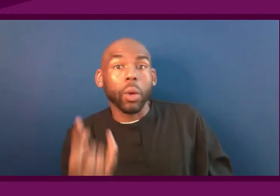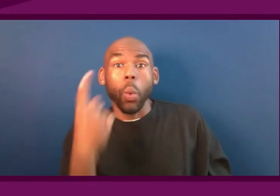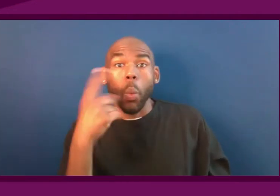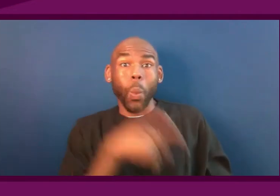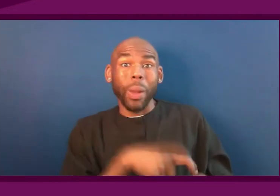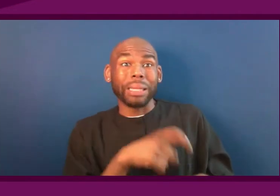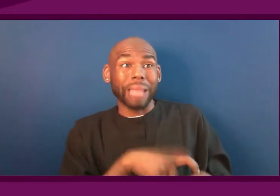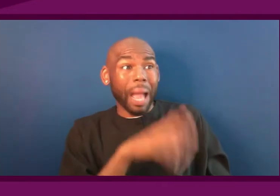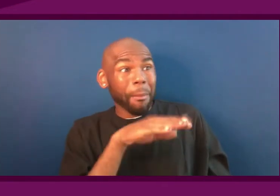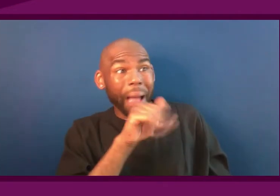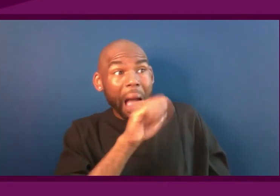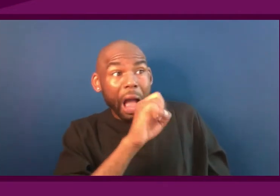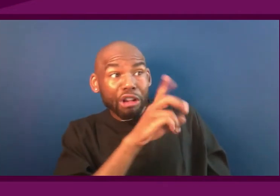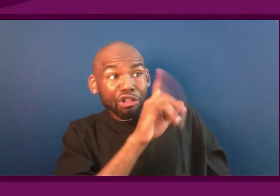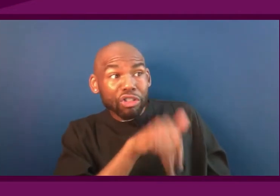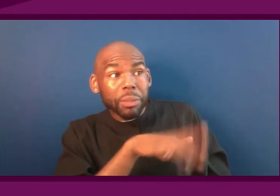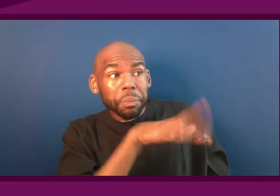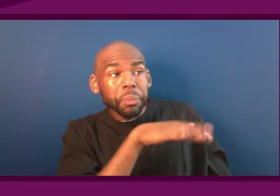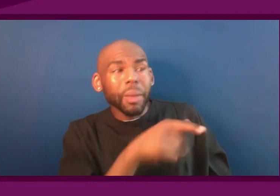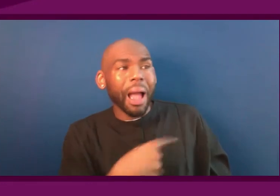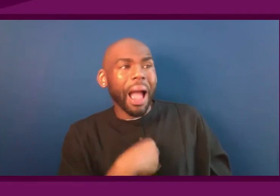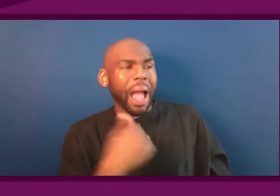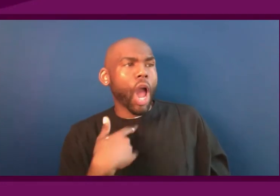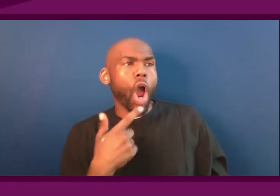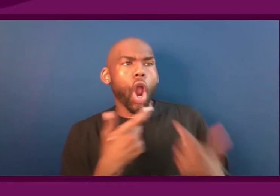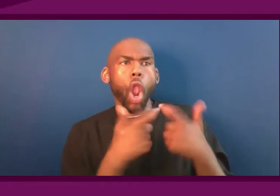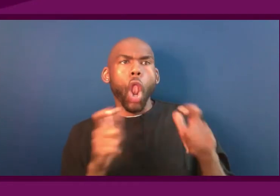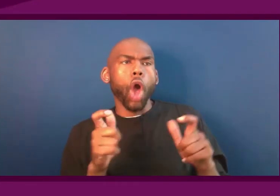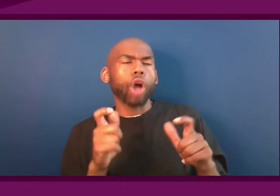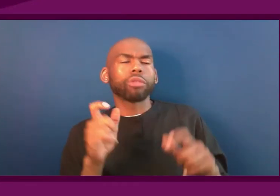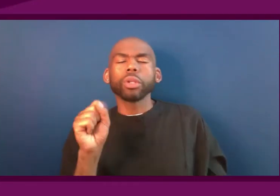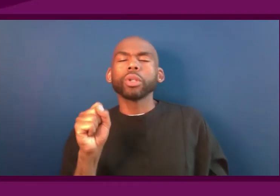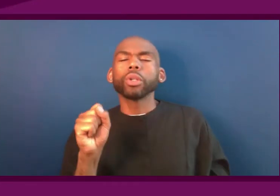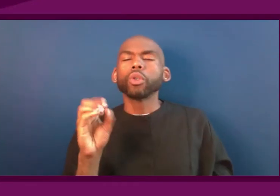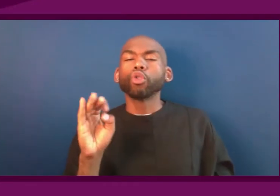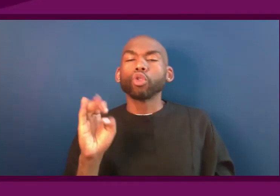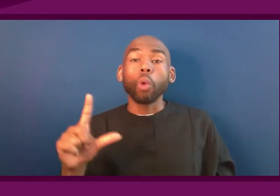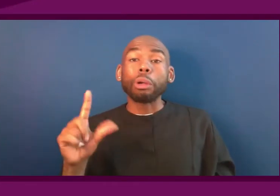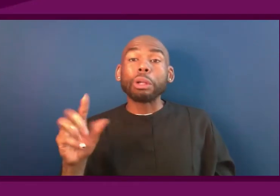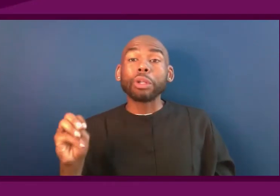"No, I have to go in." And so I looked stupid at comments that people were making,